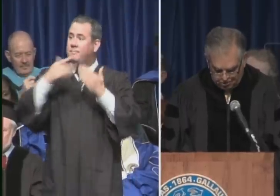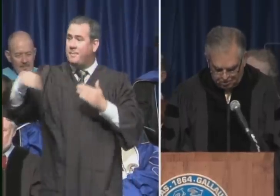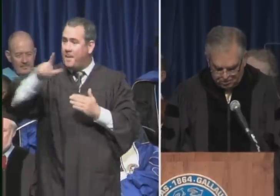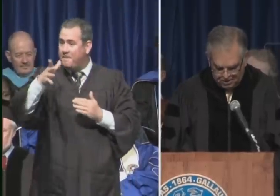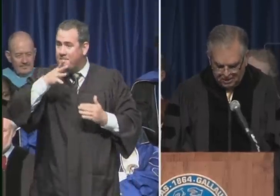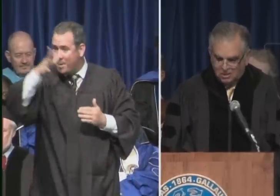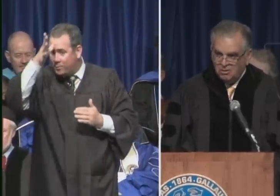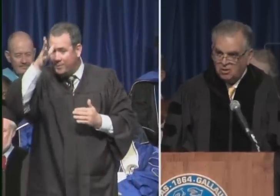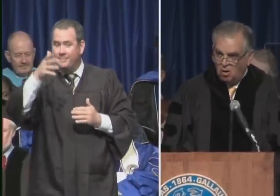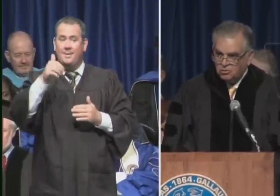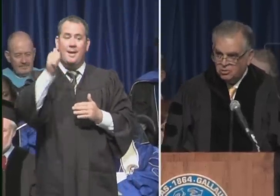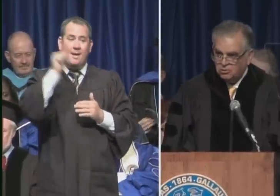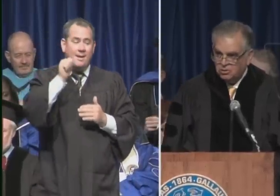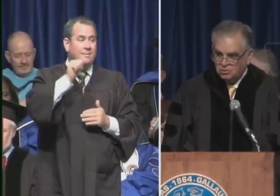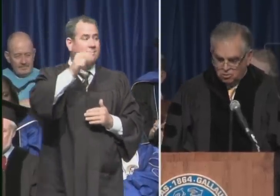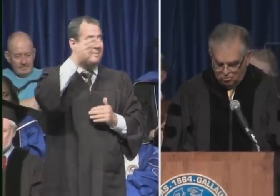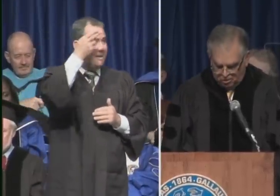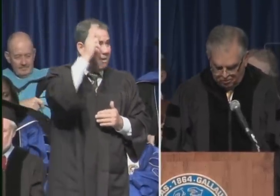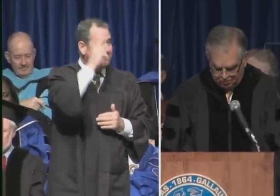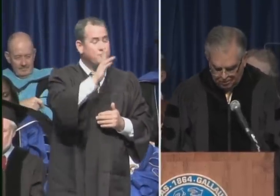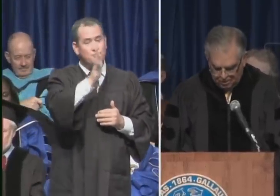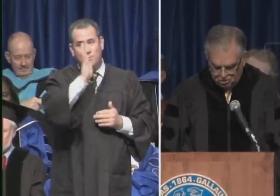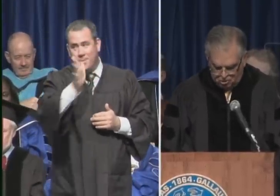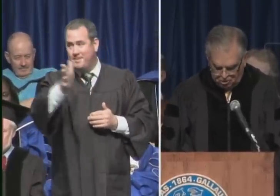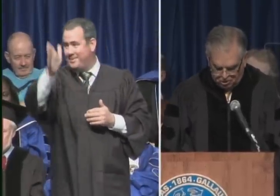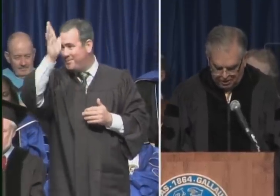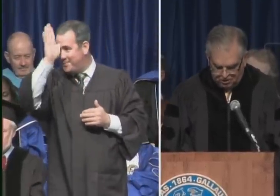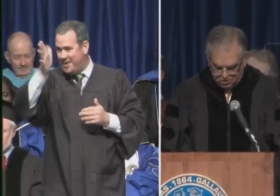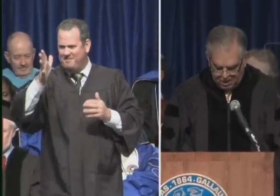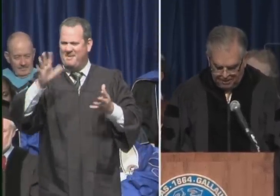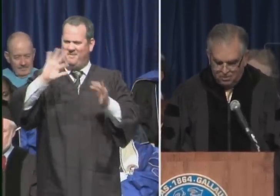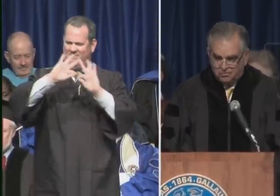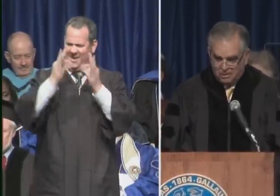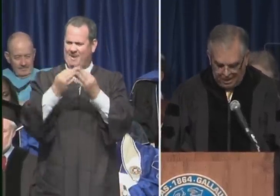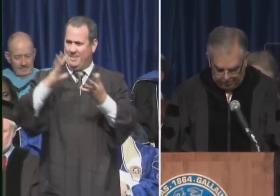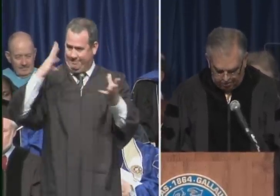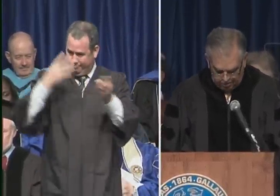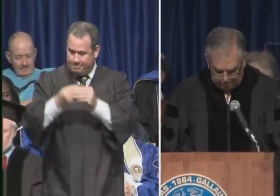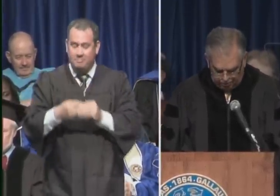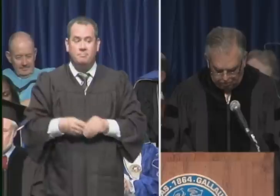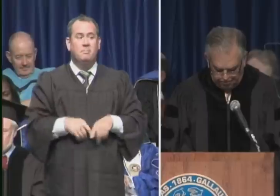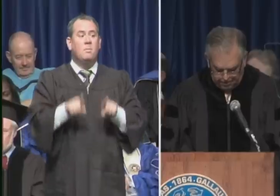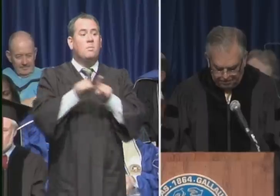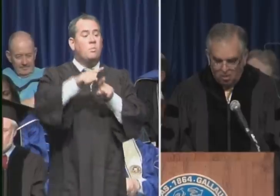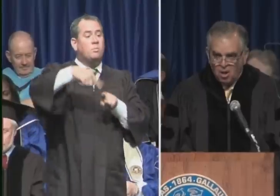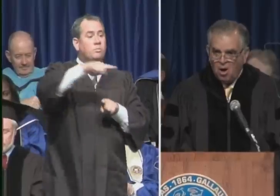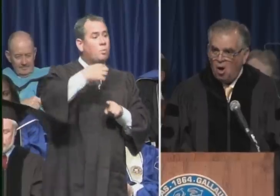your coaches and tutors, church leaders, neighbors and other important people.